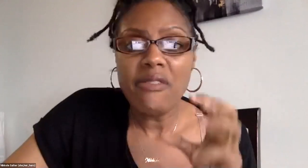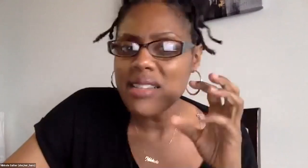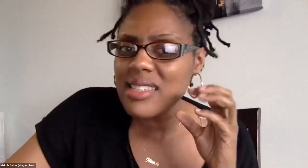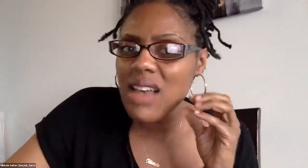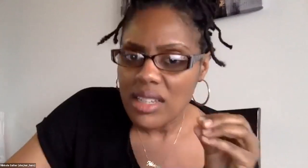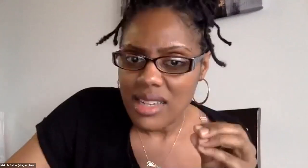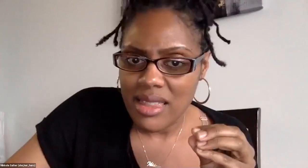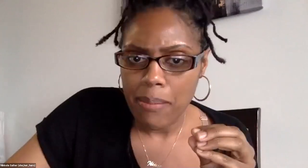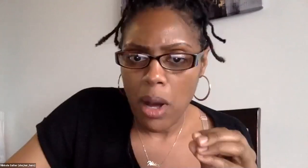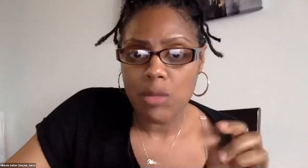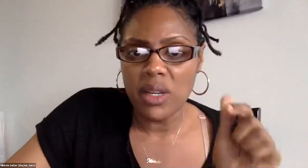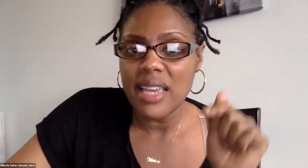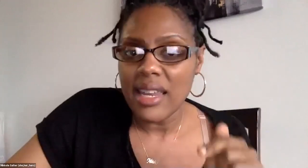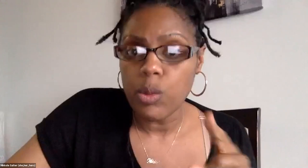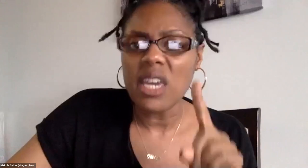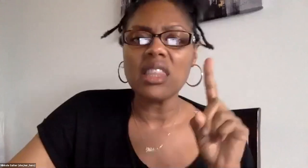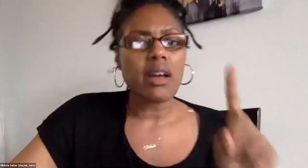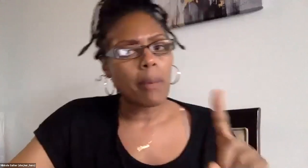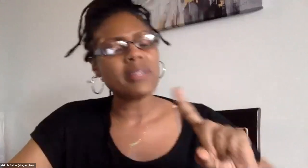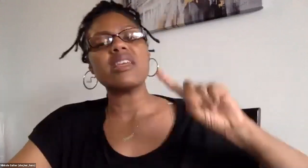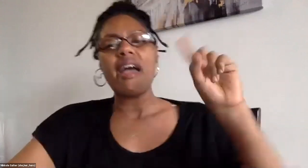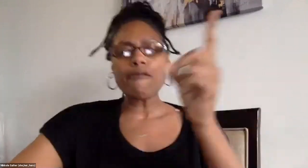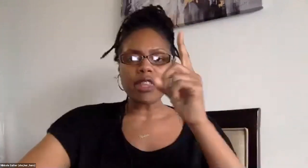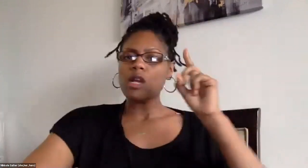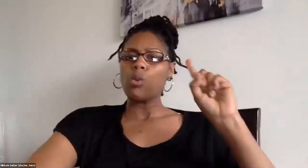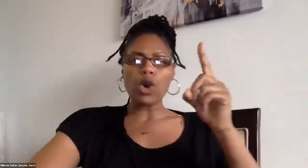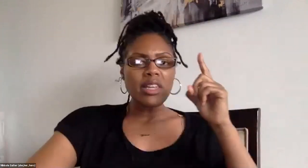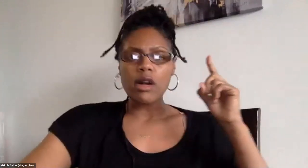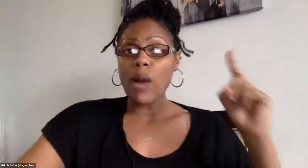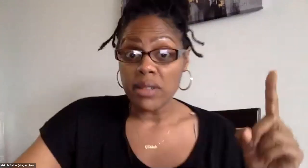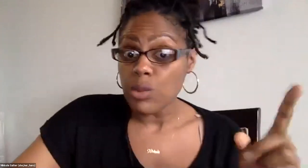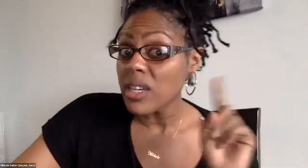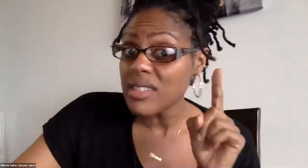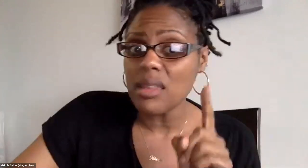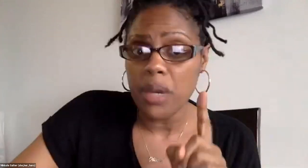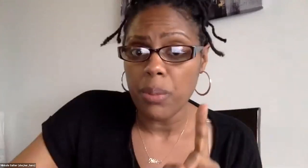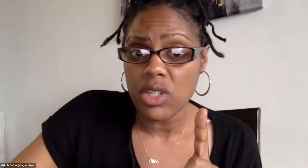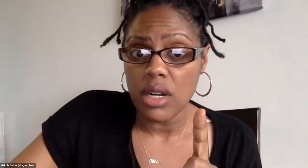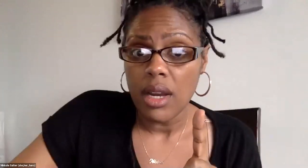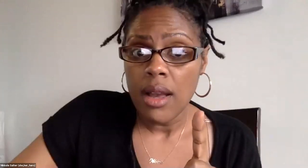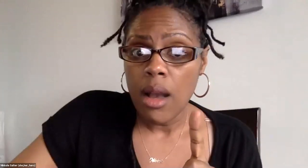I find solace in that pause because in it, we can look up and see everything whirling around us. We can see a bigger picture.